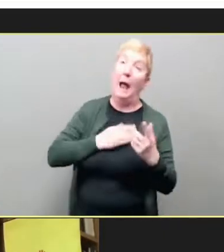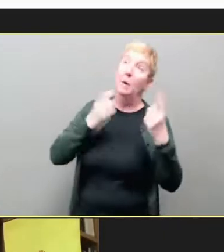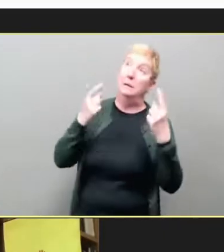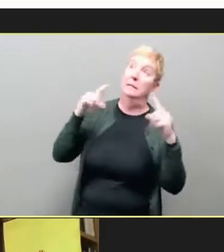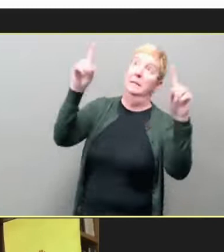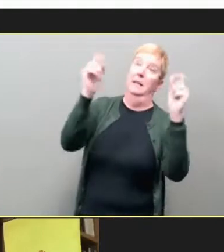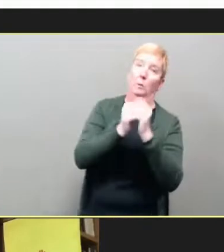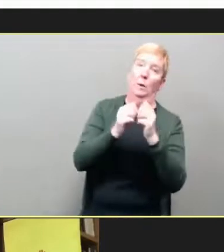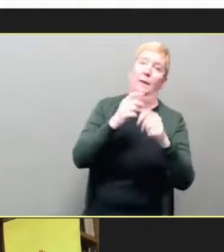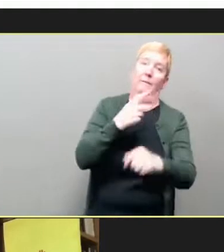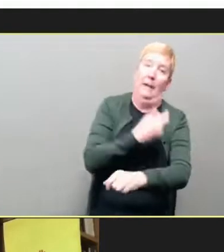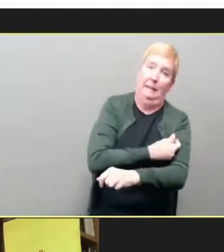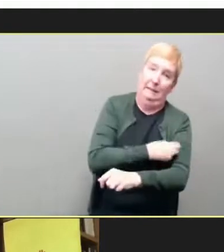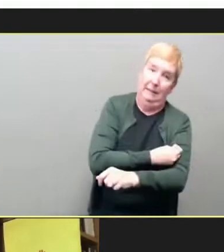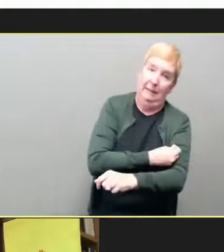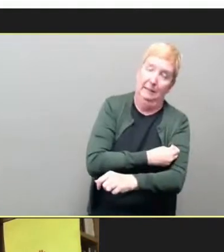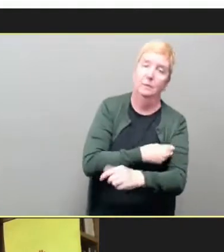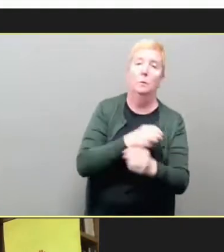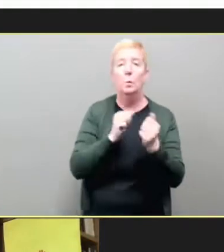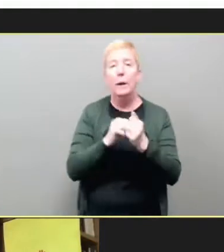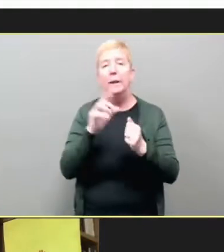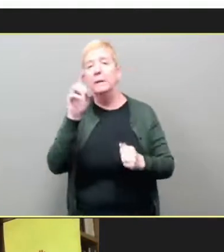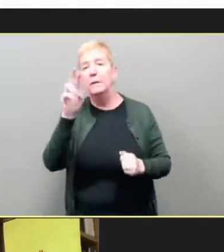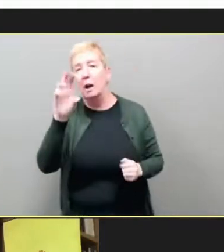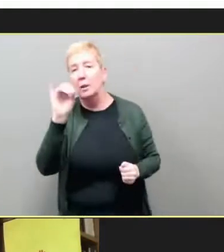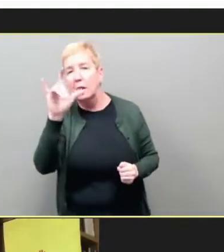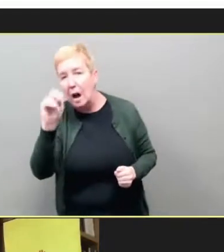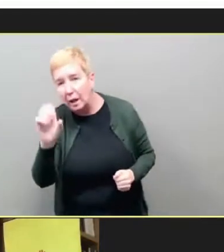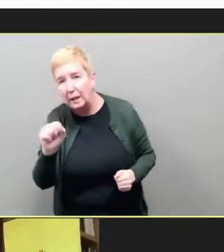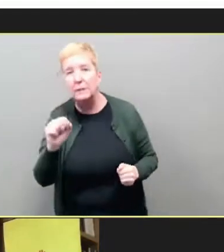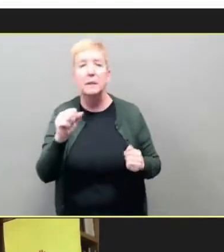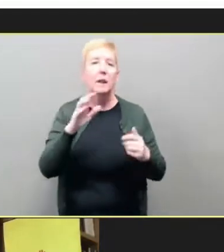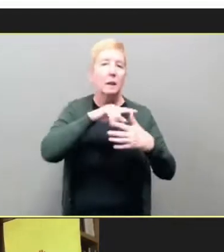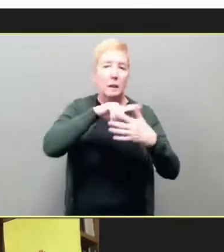leadership of dr Collins and para hone and many, many others is really what's